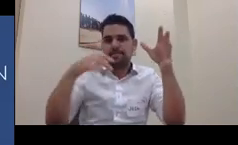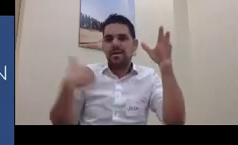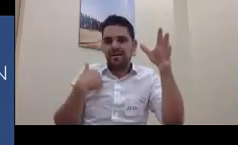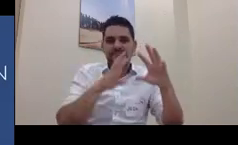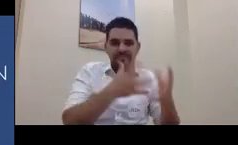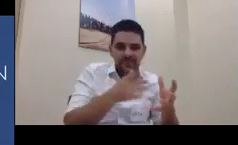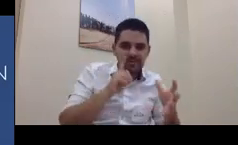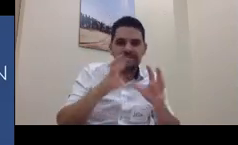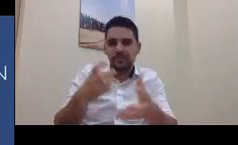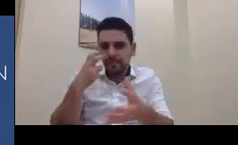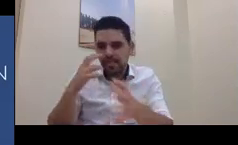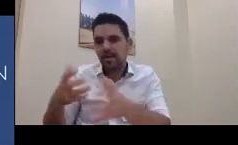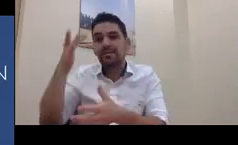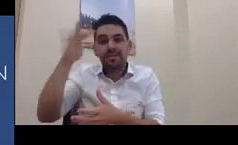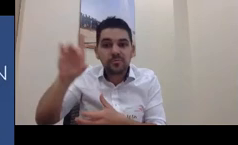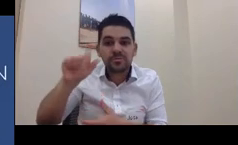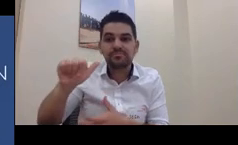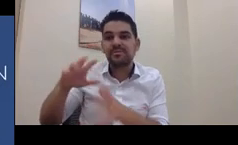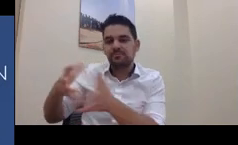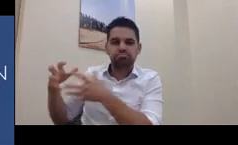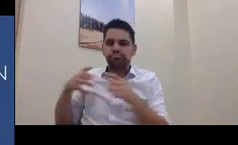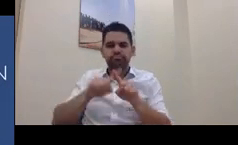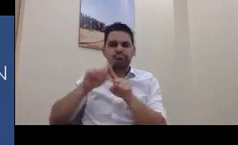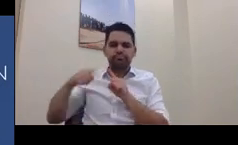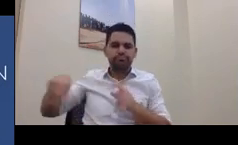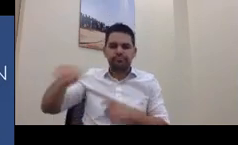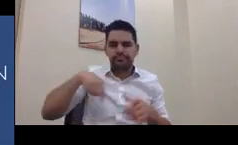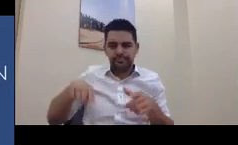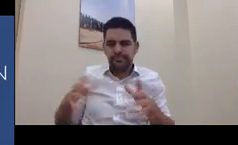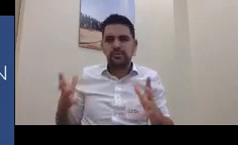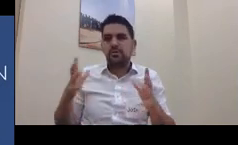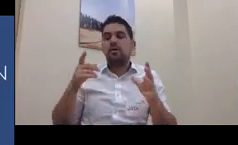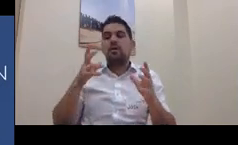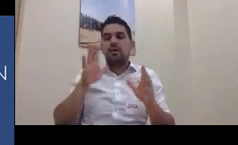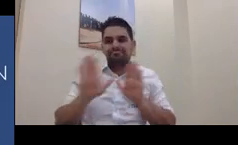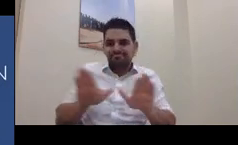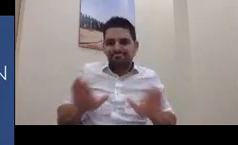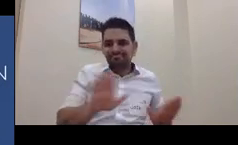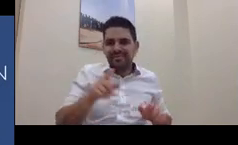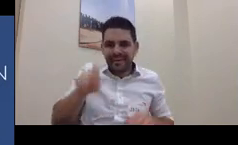is not the same. We have deaf, we have blind, intellectual disabilities, many different types,